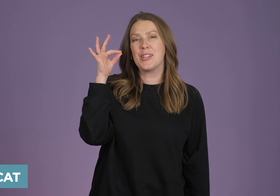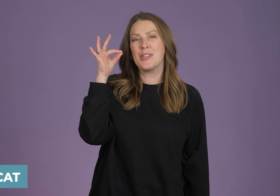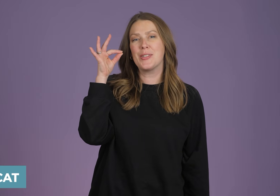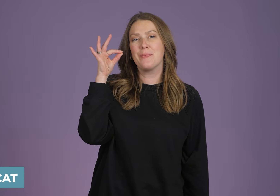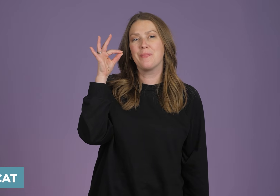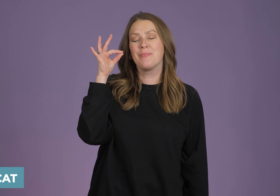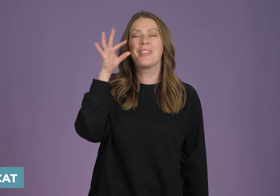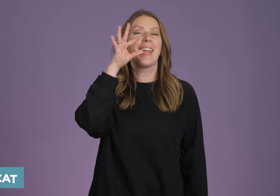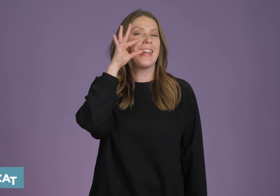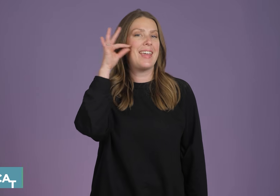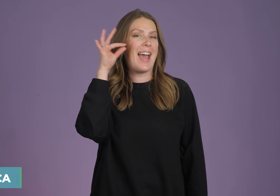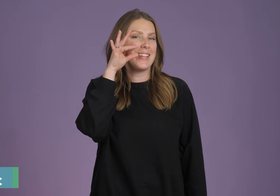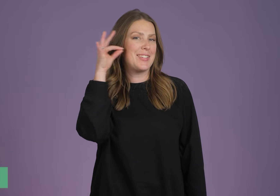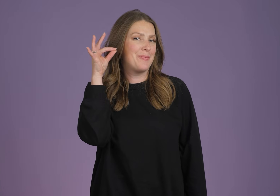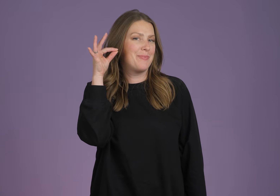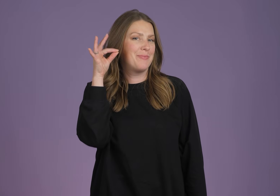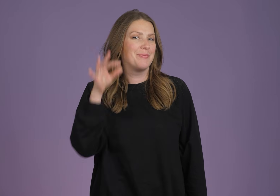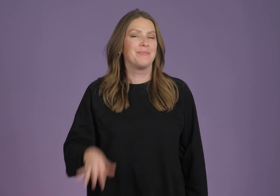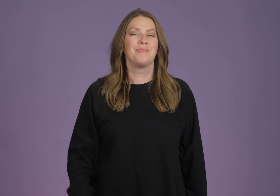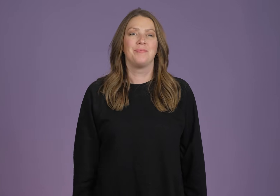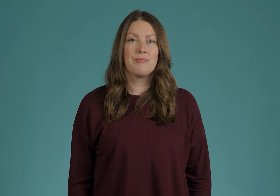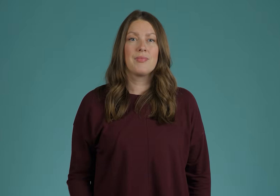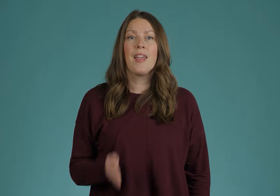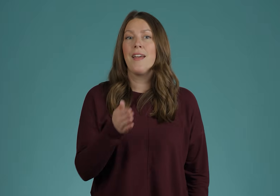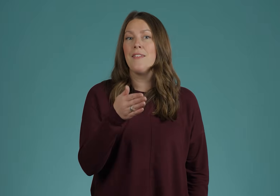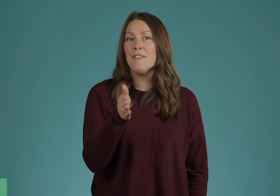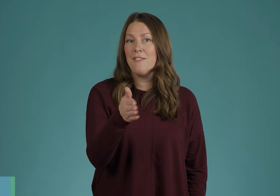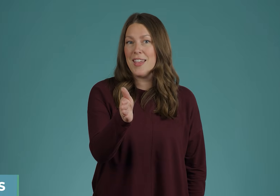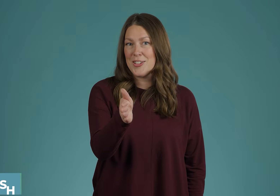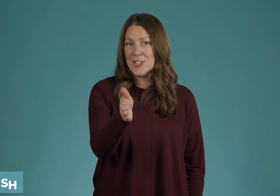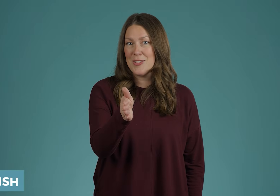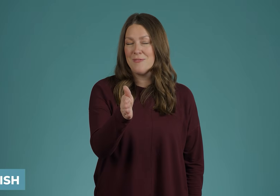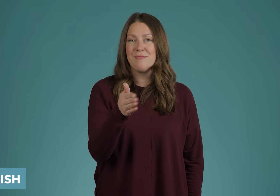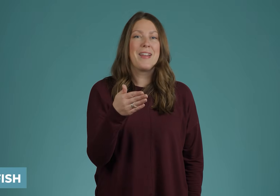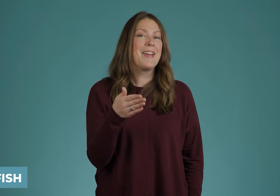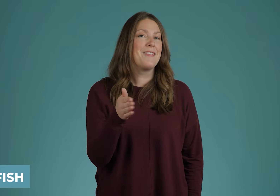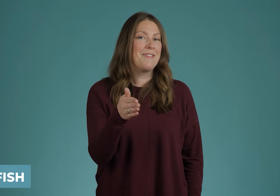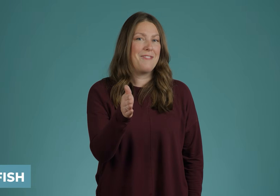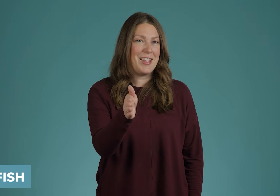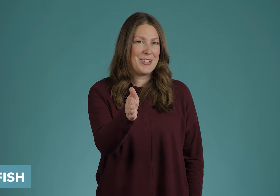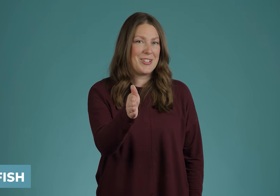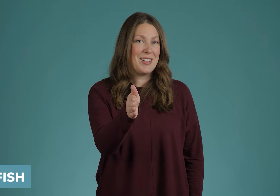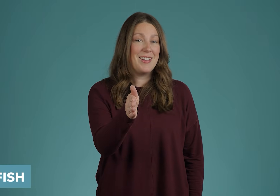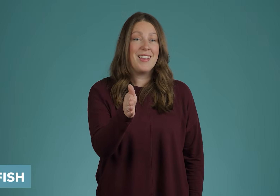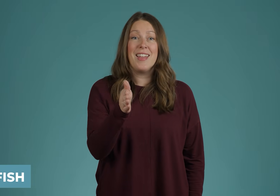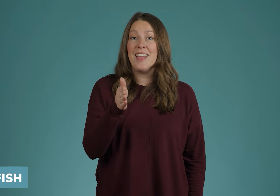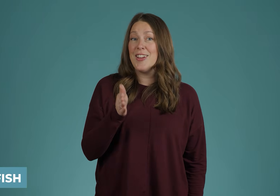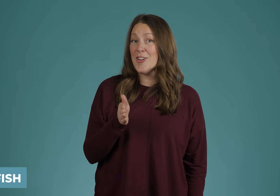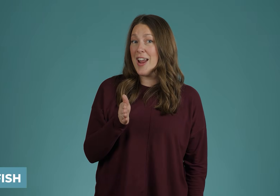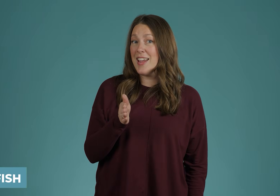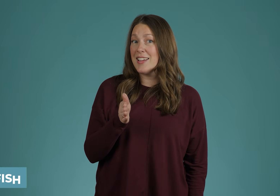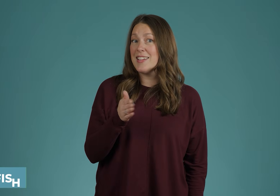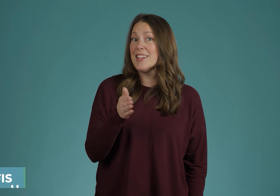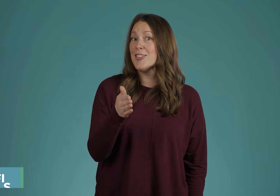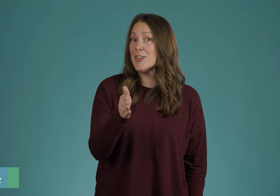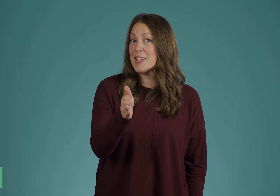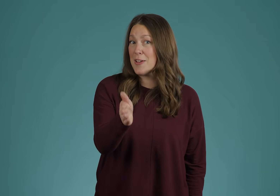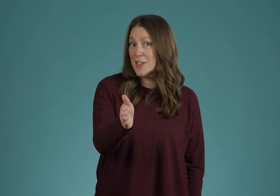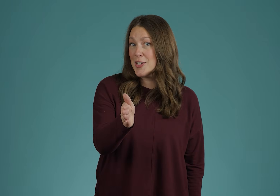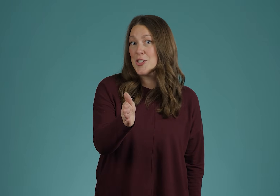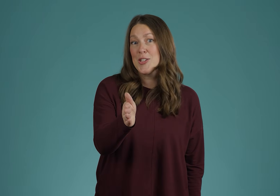whiskers. Cat.